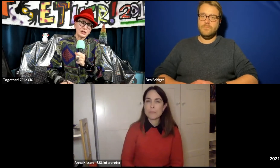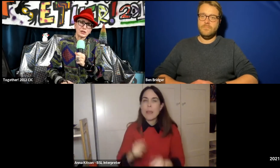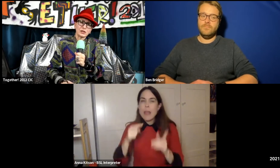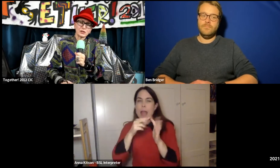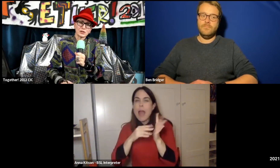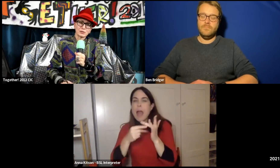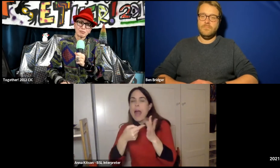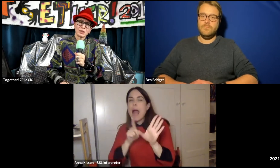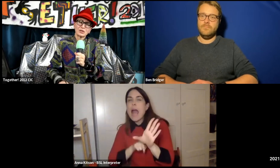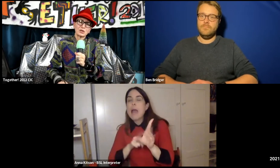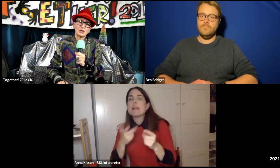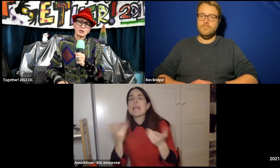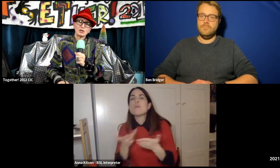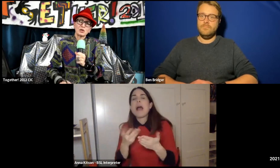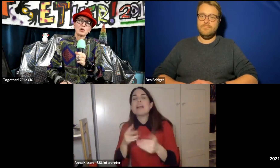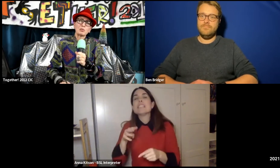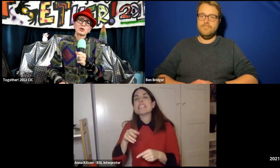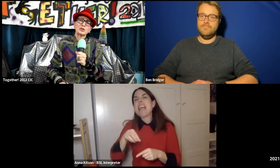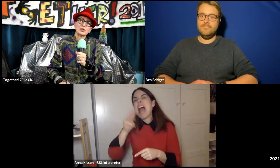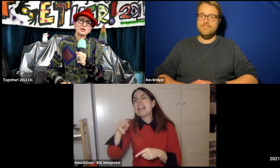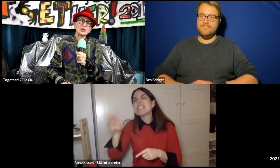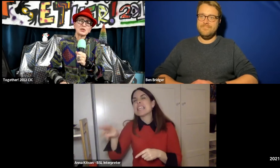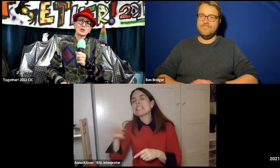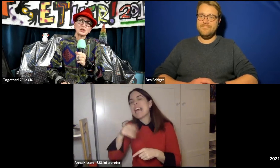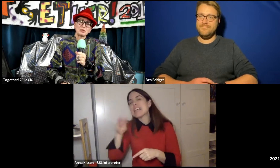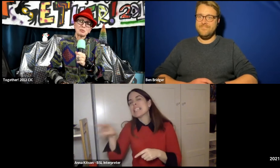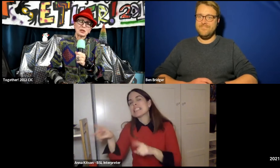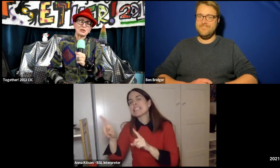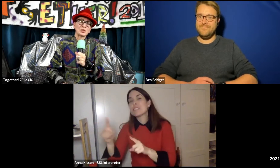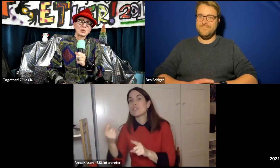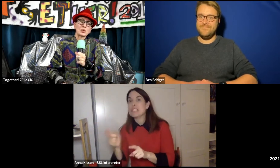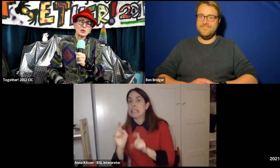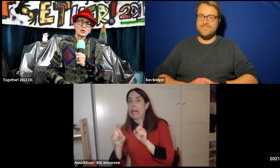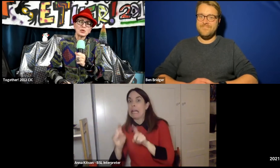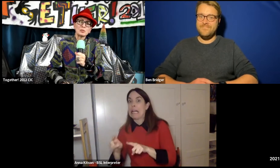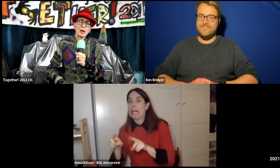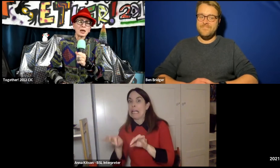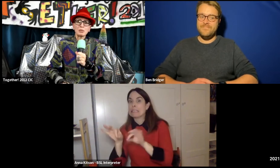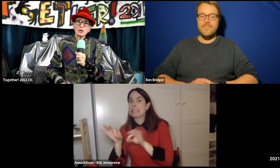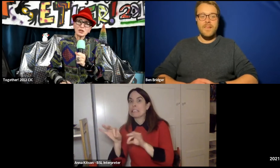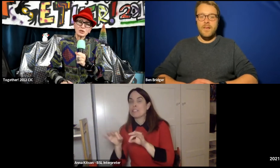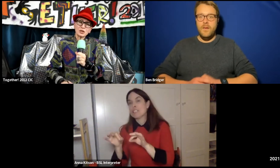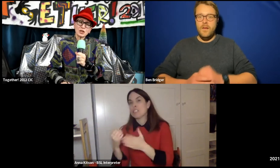Essex, she's not behind the scenes she's in another place on Zoom, but our Chair